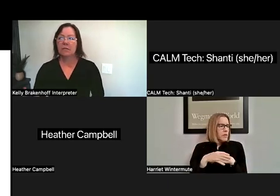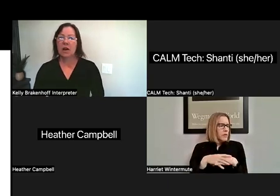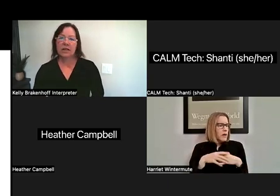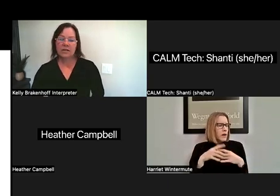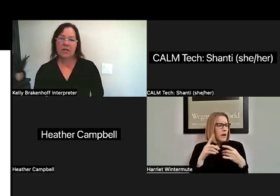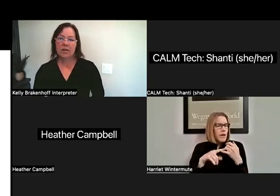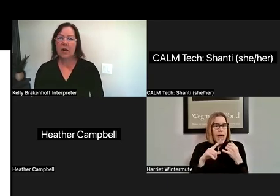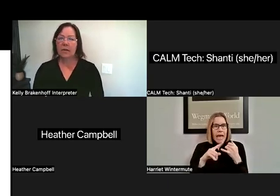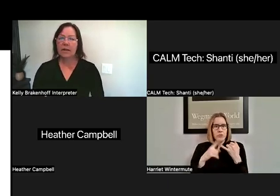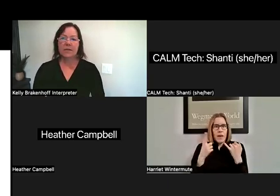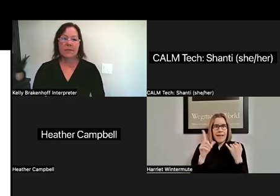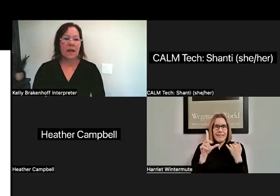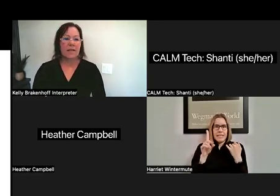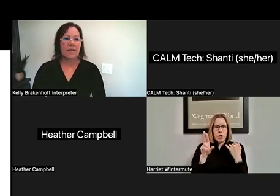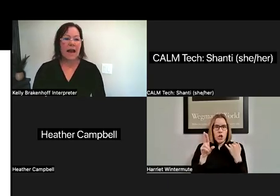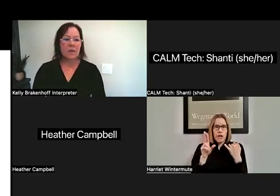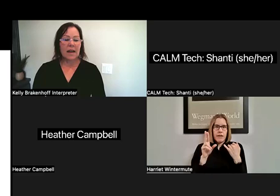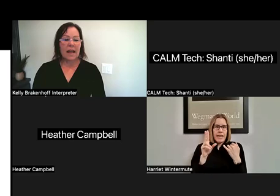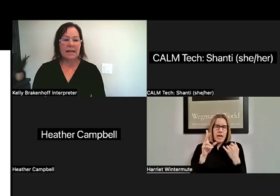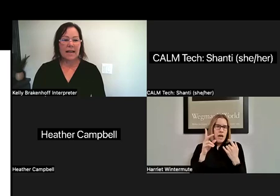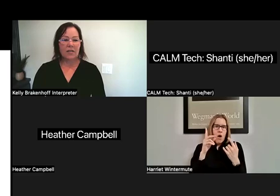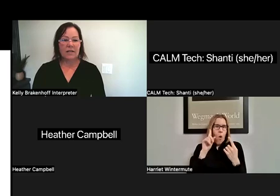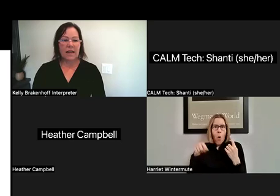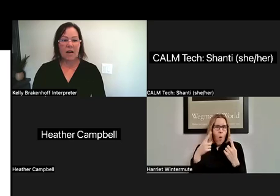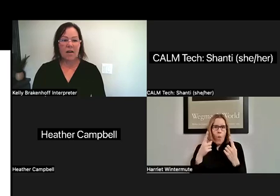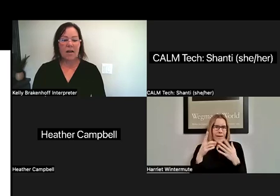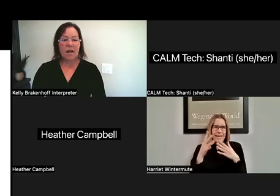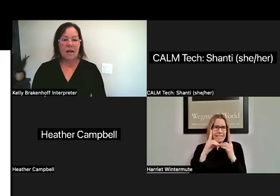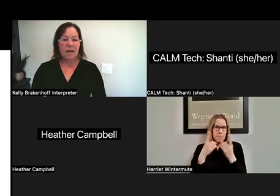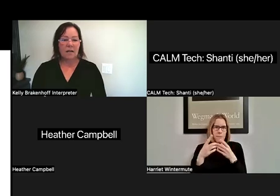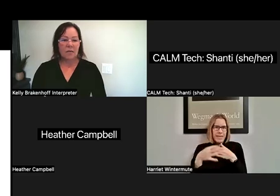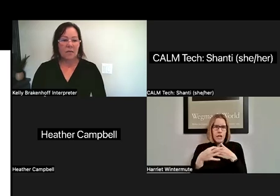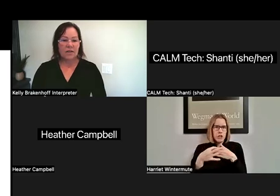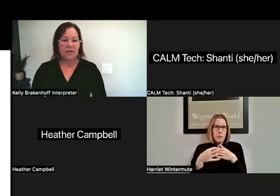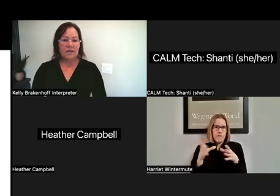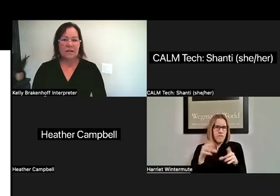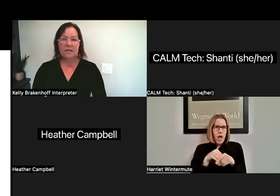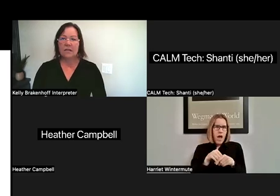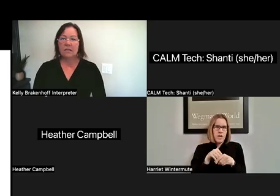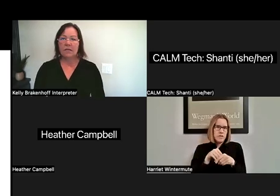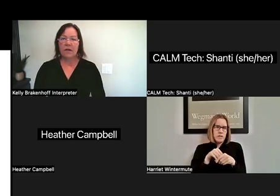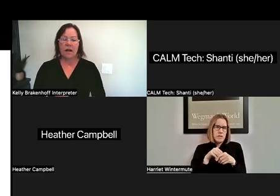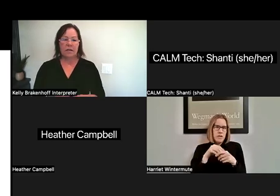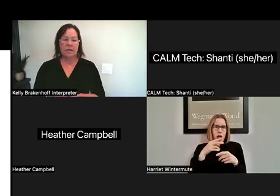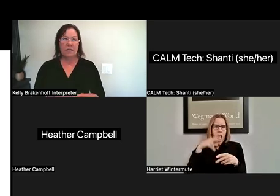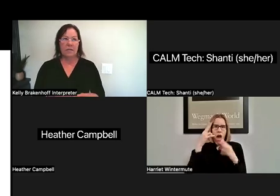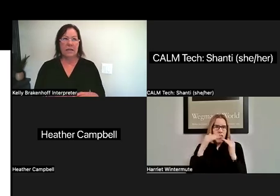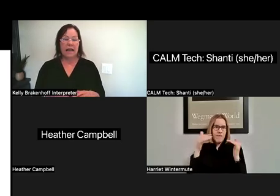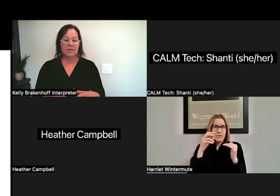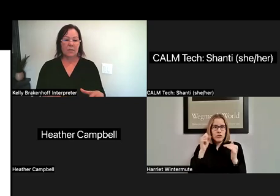Projects in other departments. The last one is LDR. Which is just tasks or